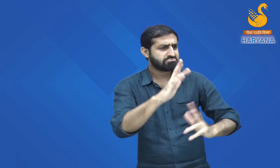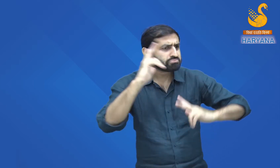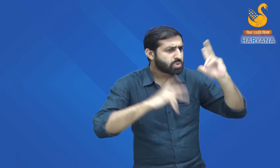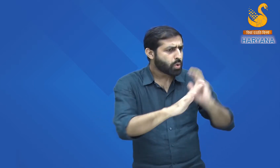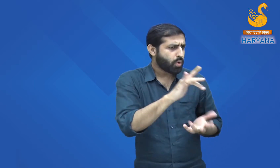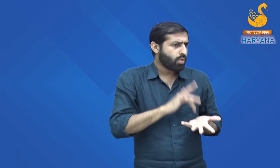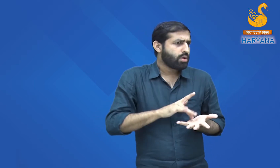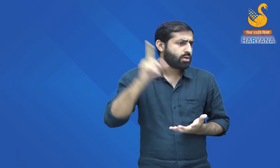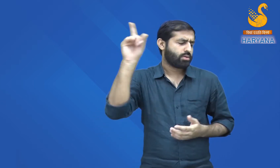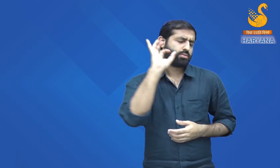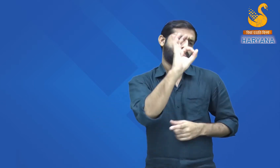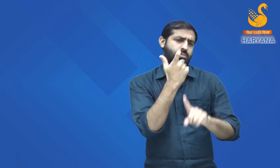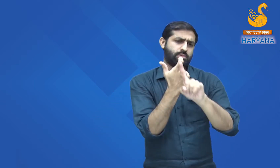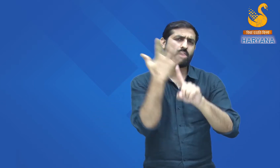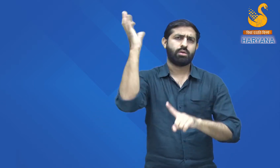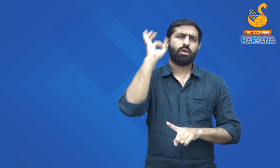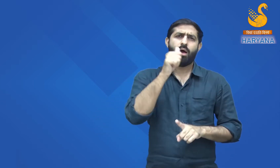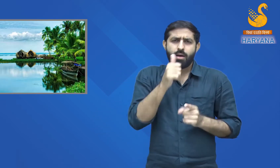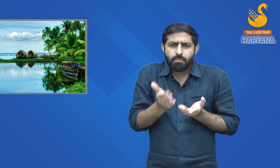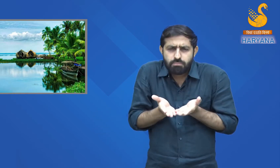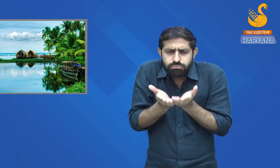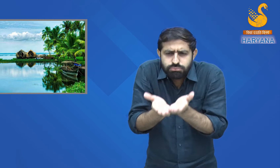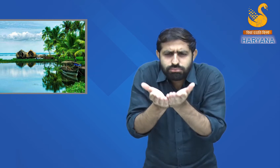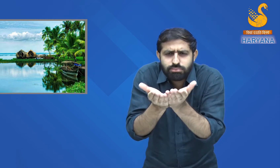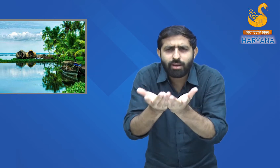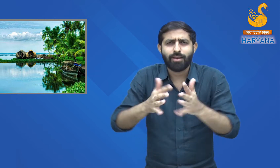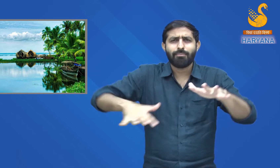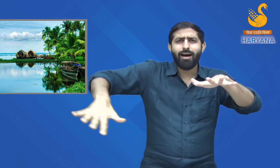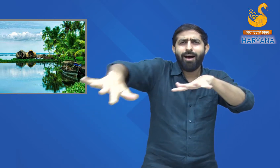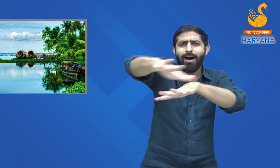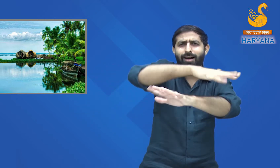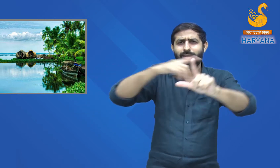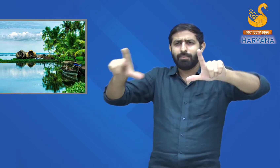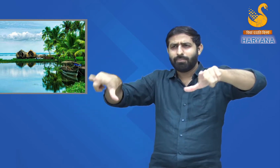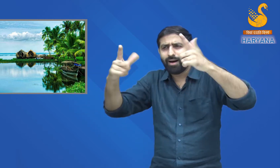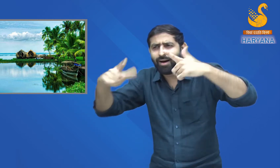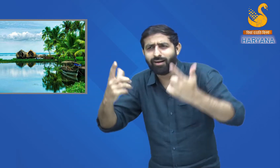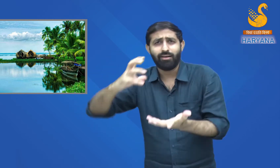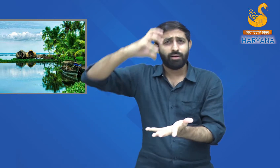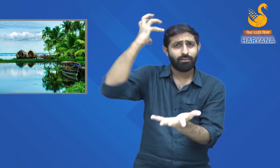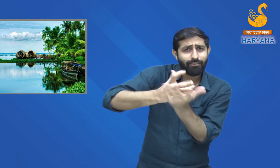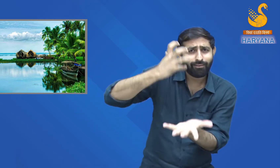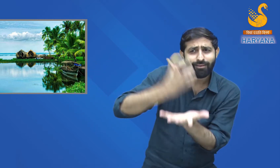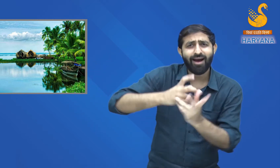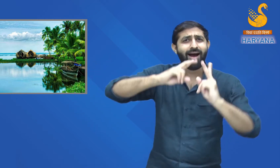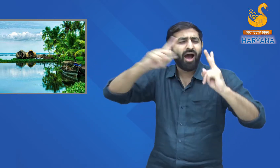the experience of visiting different places. When people have experience of visiting Kerala, they talk about its bounty of back waters,